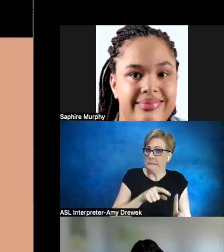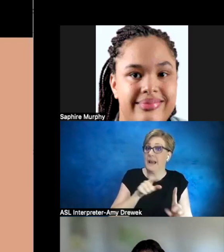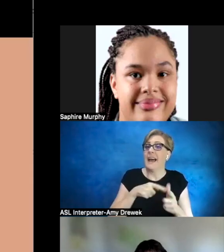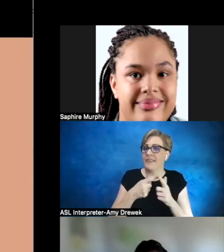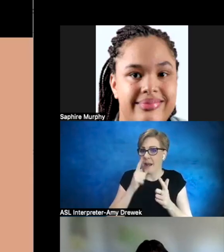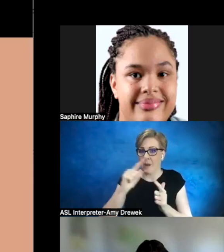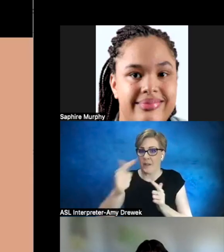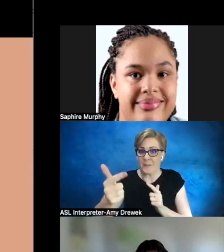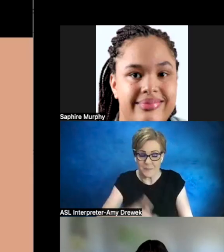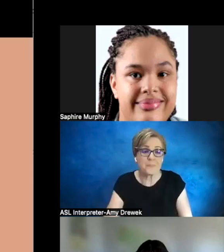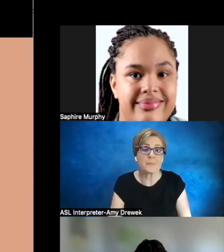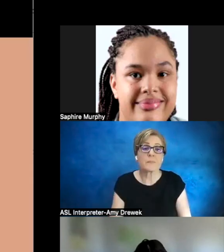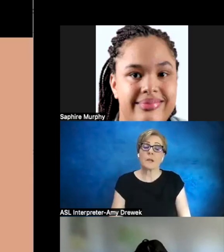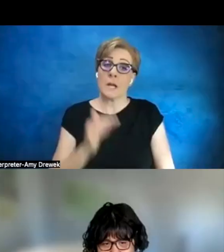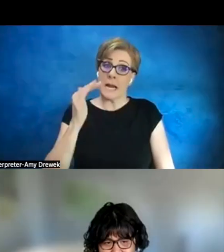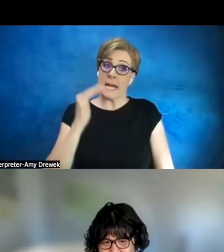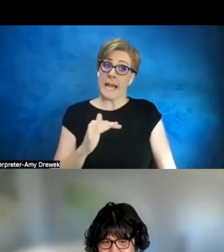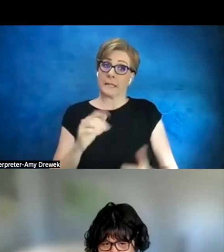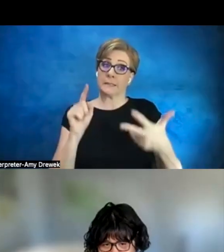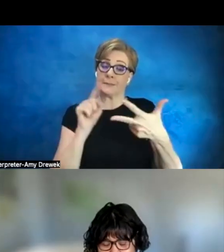Our next bullet is: Why is DMD an important program?